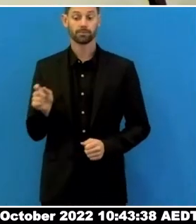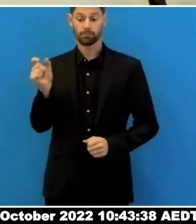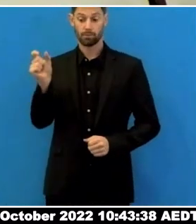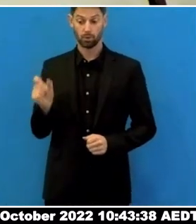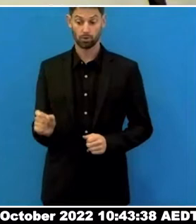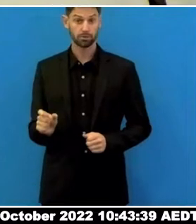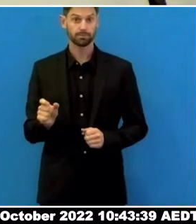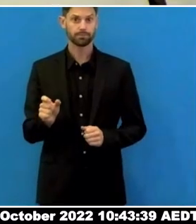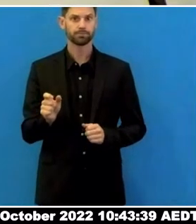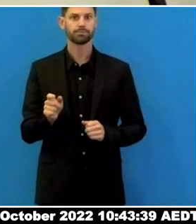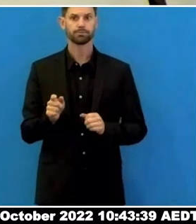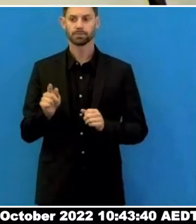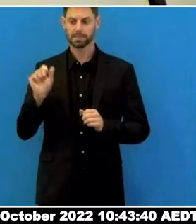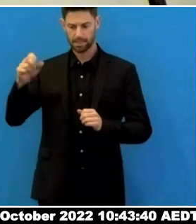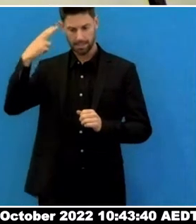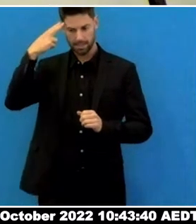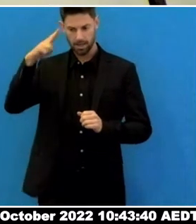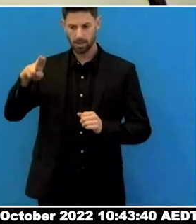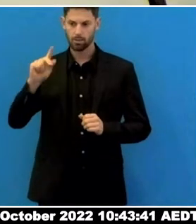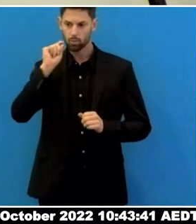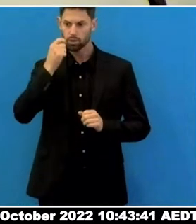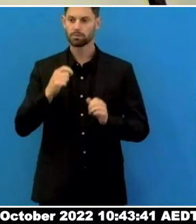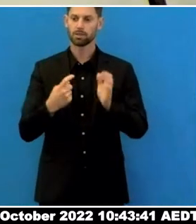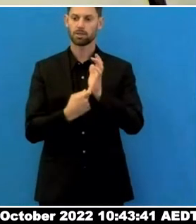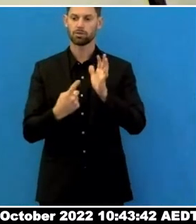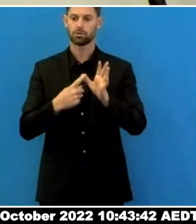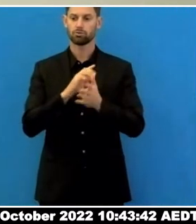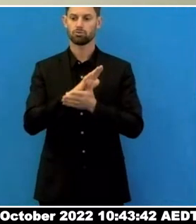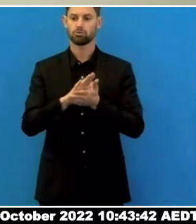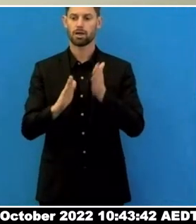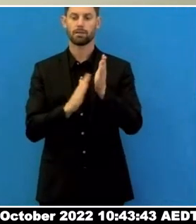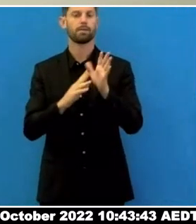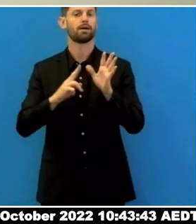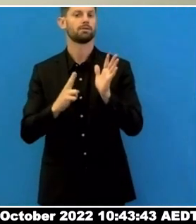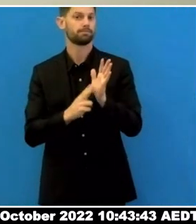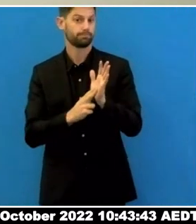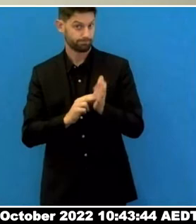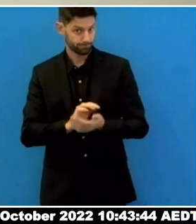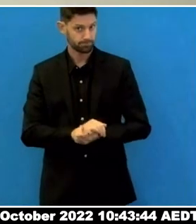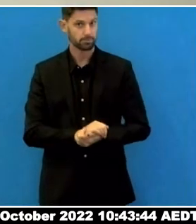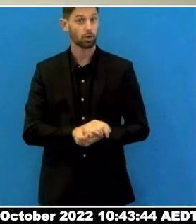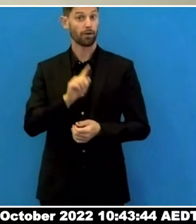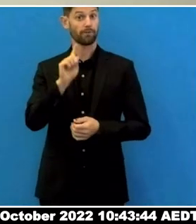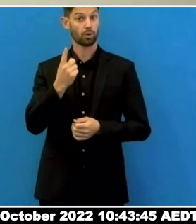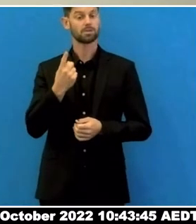Before I introduce him, we just need to take some appearances from his legal representative.